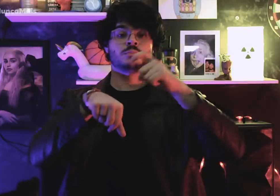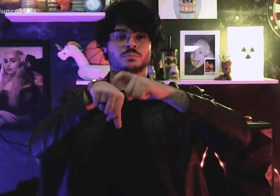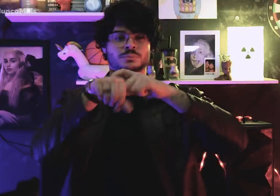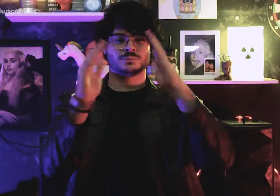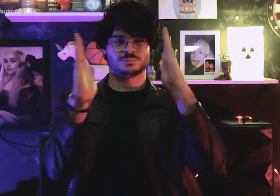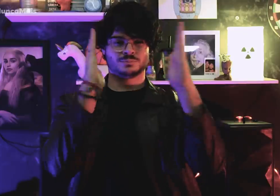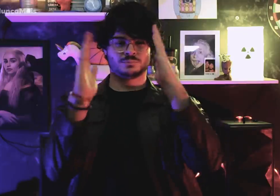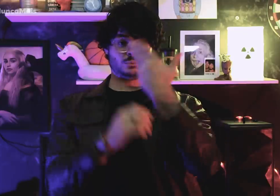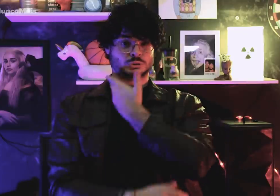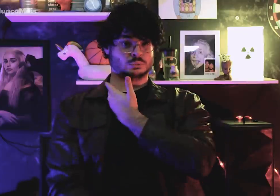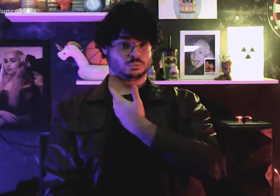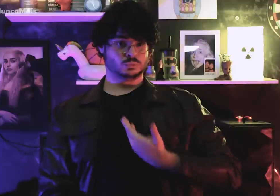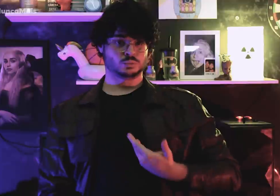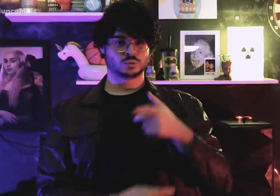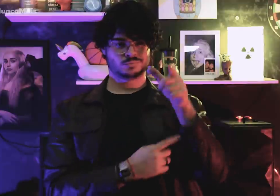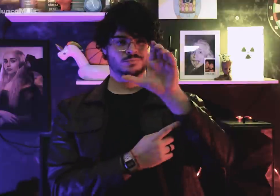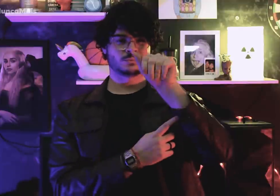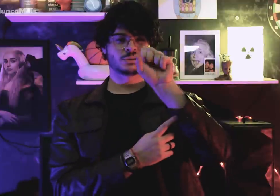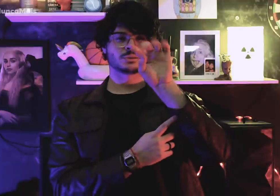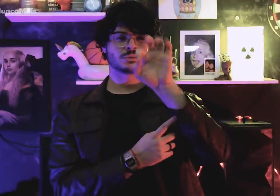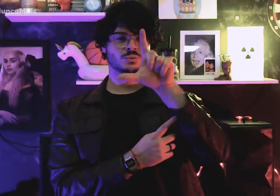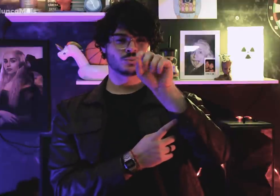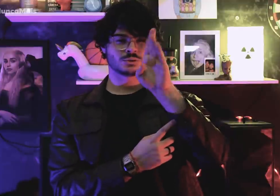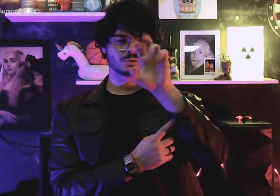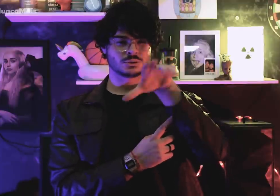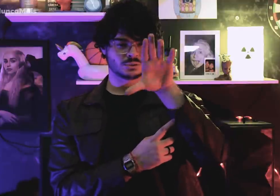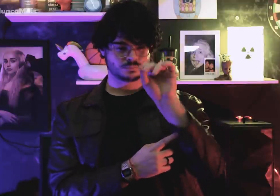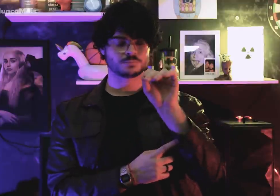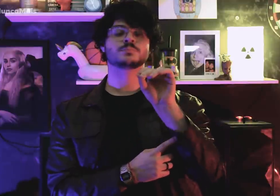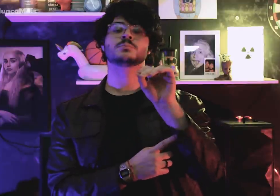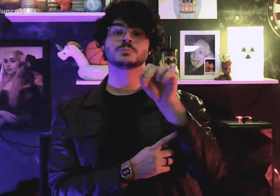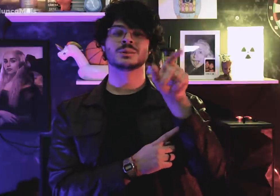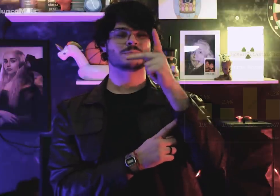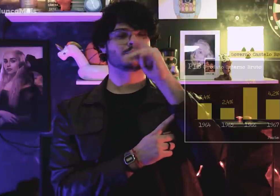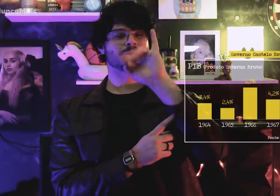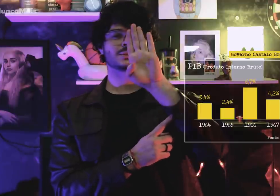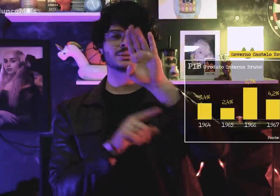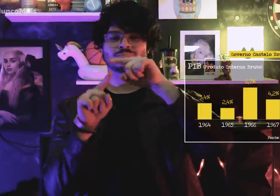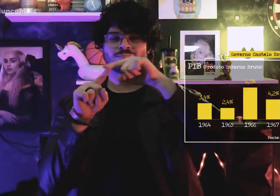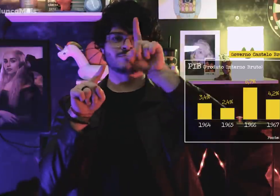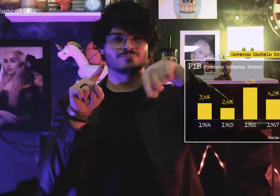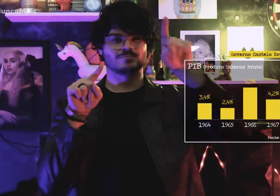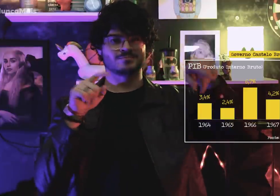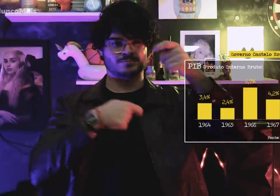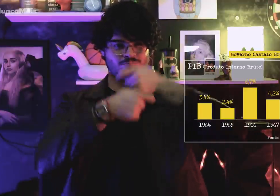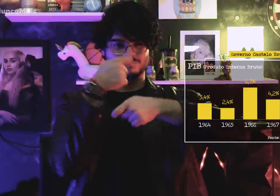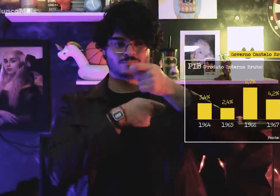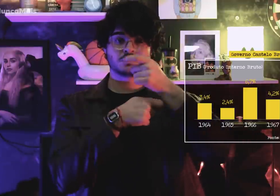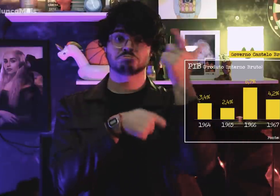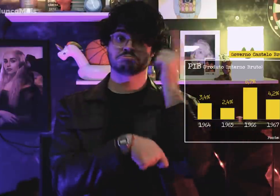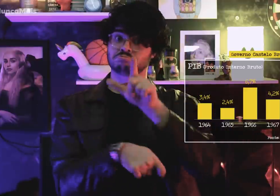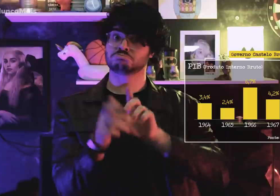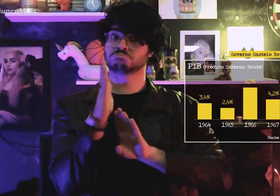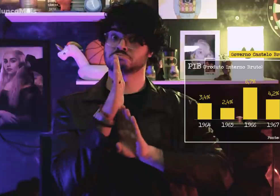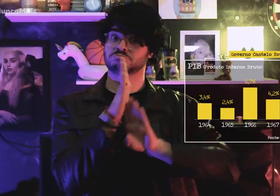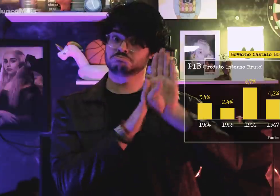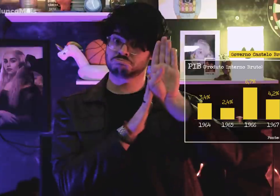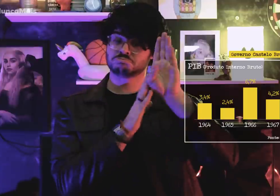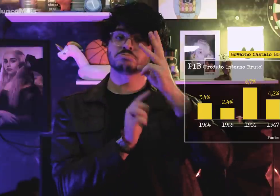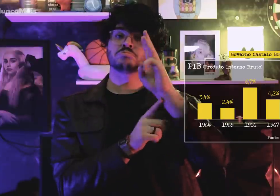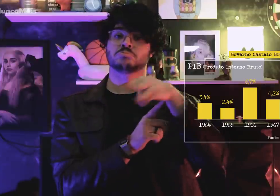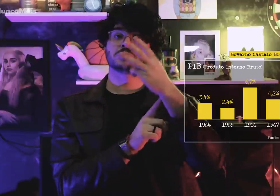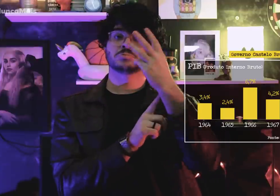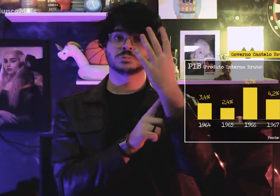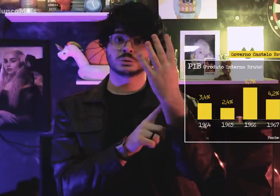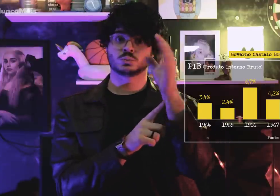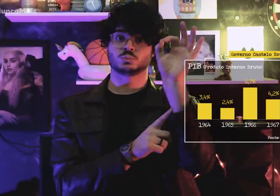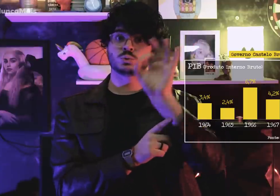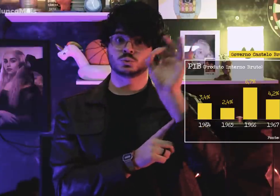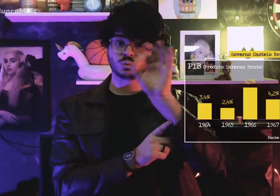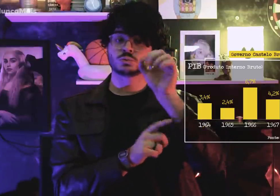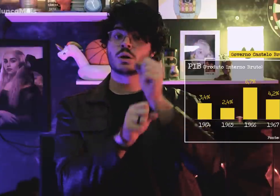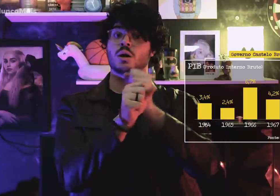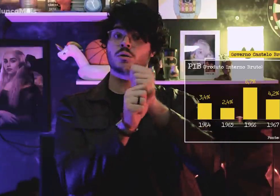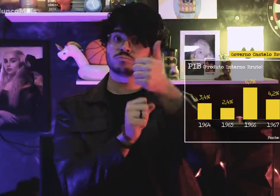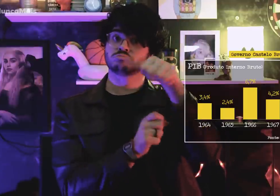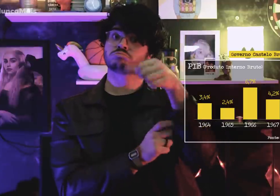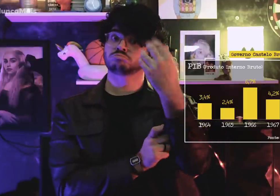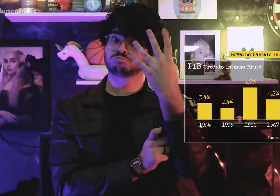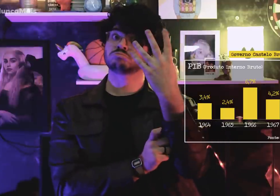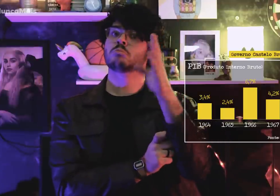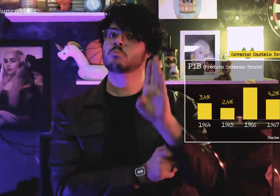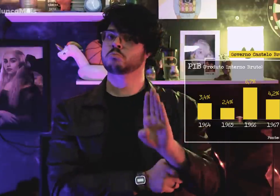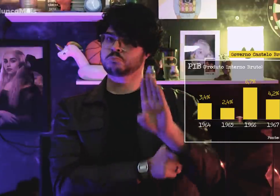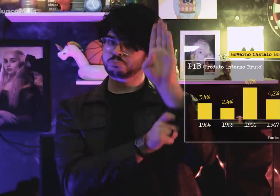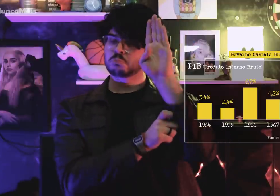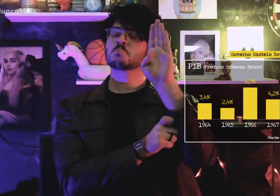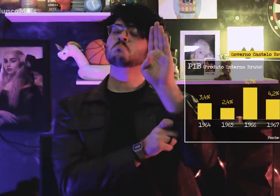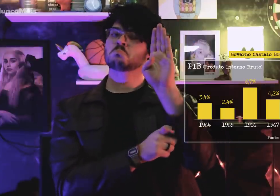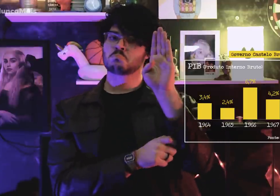During the government, Castelo Branco, (1964) managed to raise GDP reaching 3.4%.